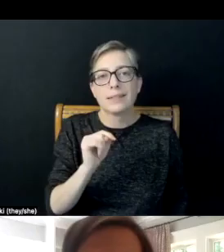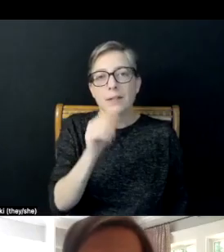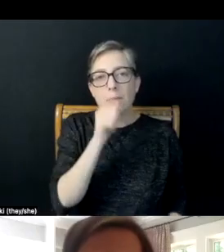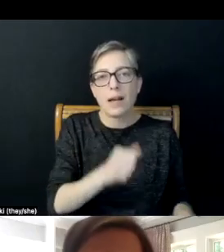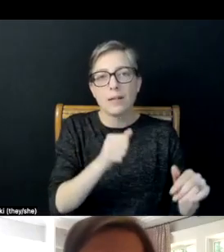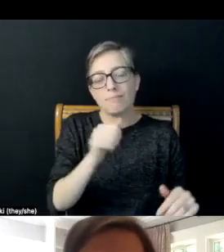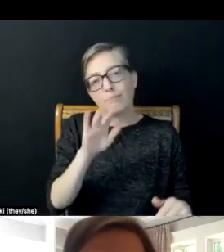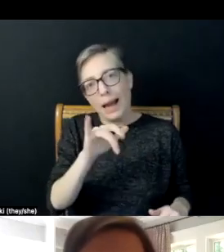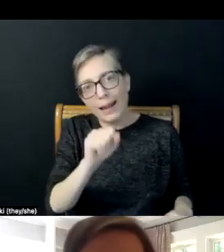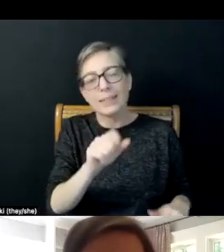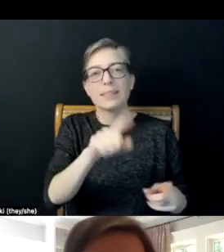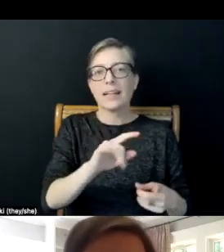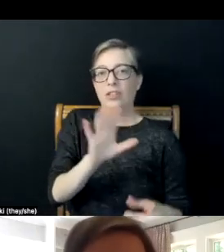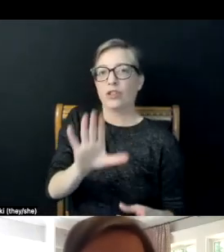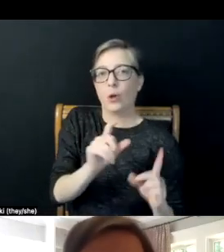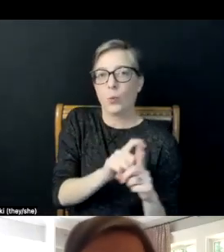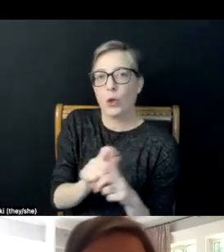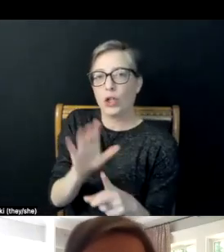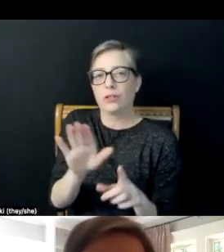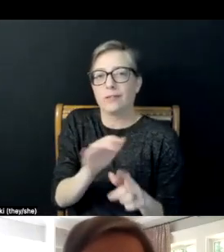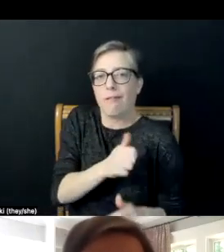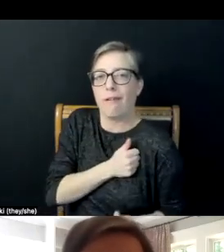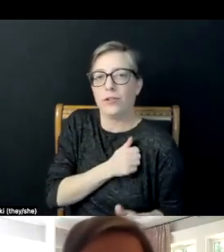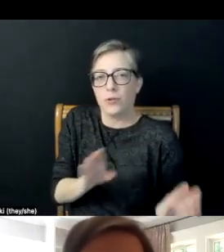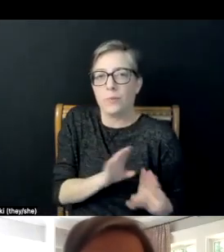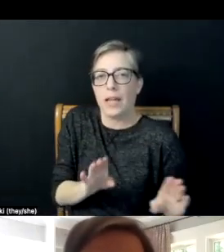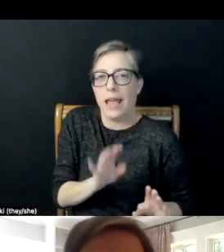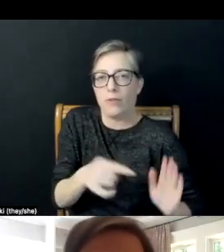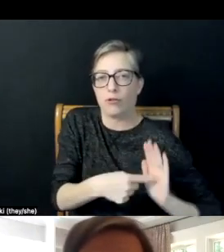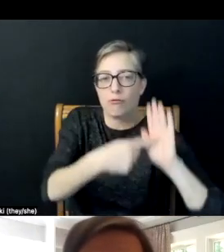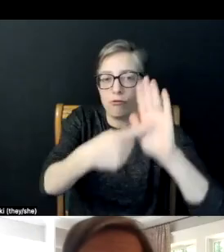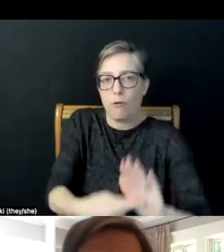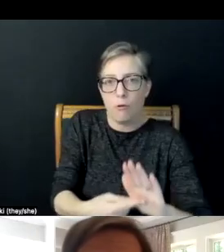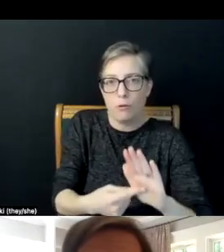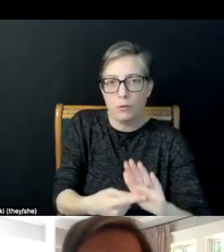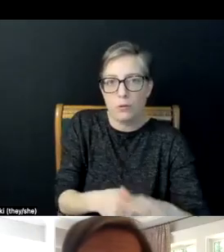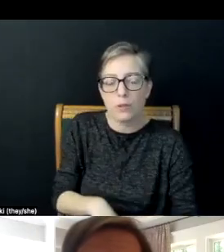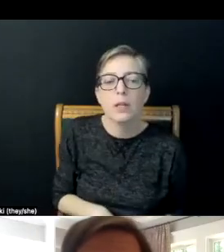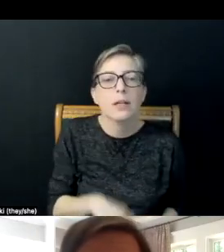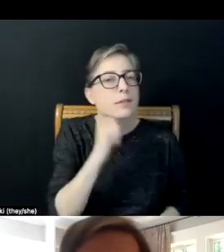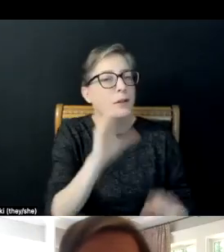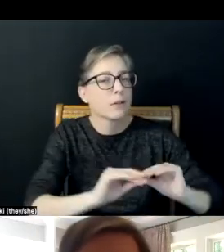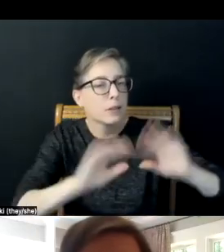but with your attitudes and your behaviors and sometimes it's through your words, but it isn't necessarily something that someone is conscious of.